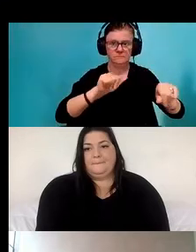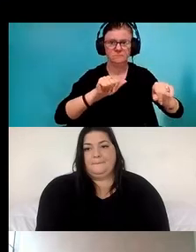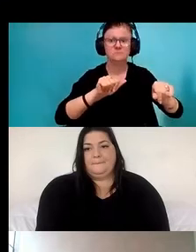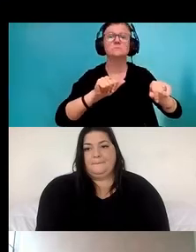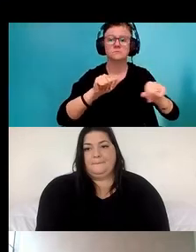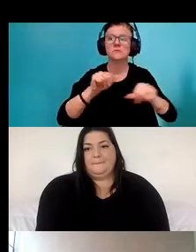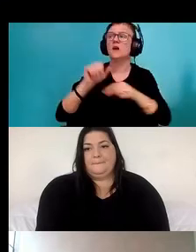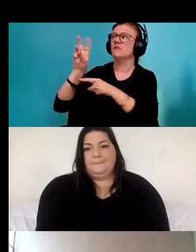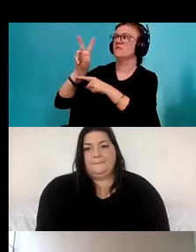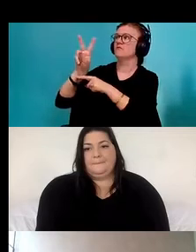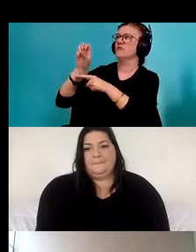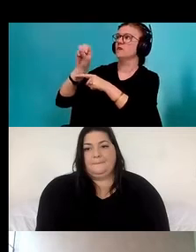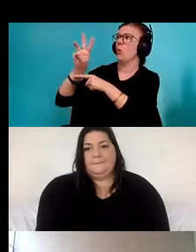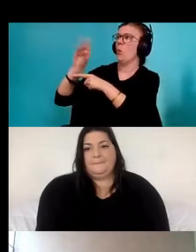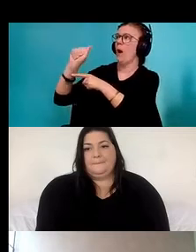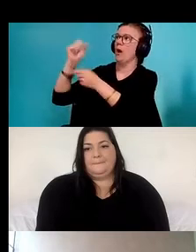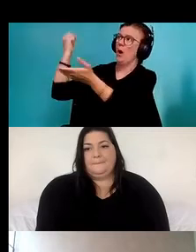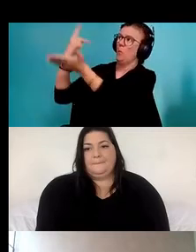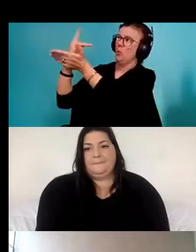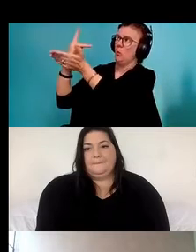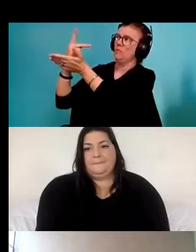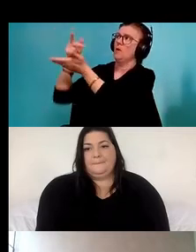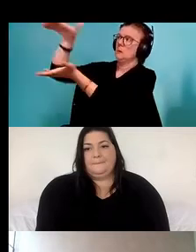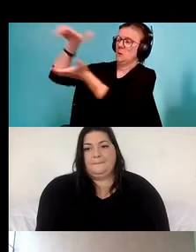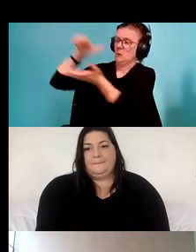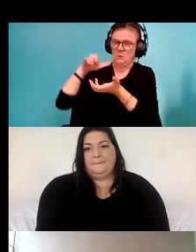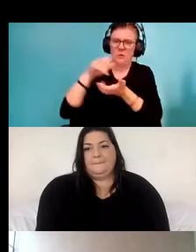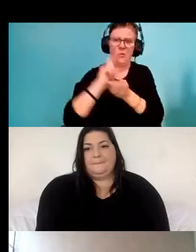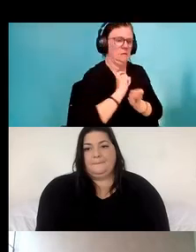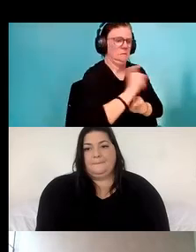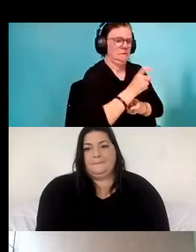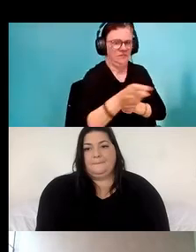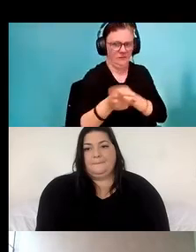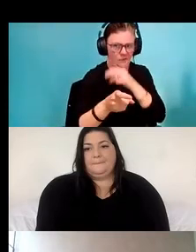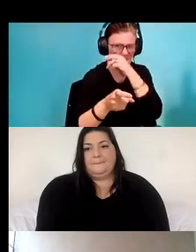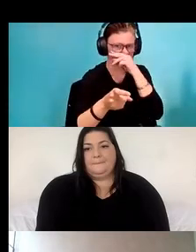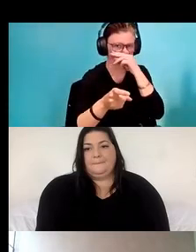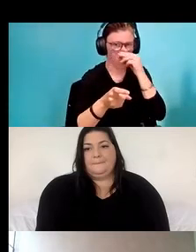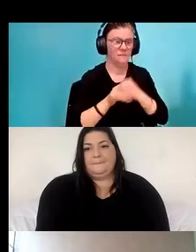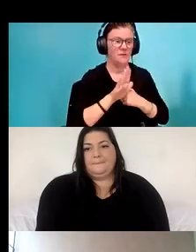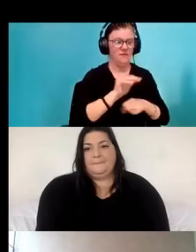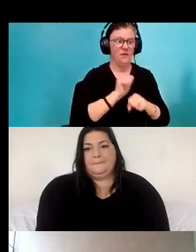Act or VAWA. While much of their work is focused on grant-making,